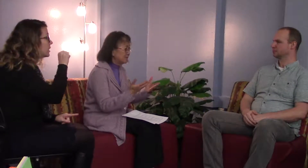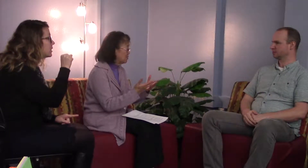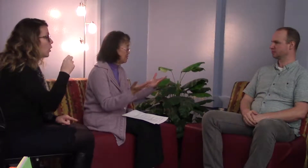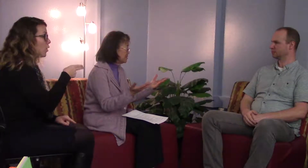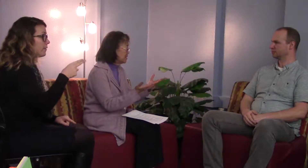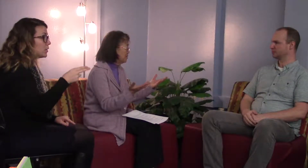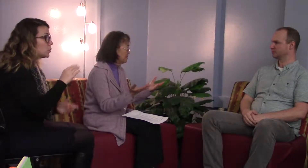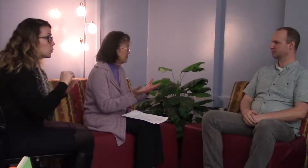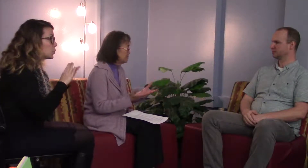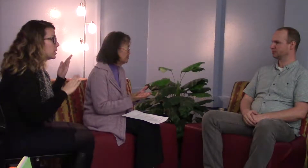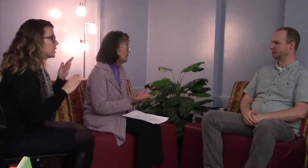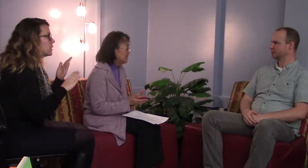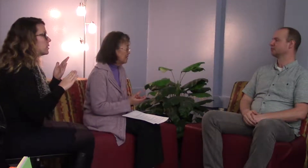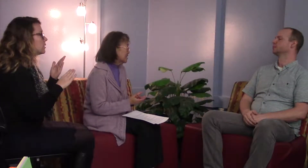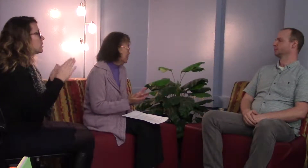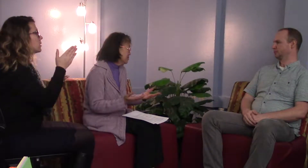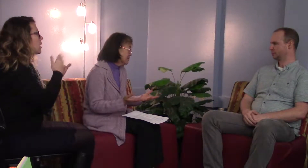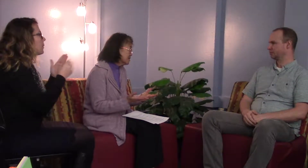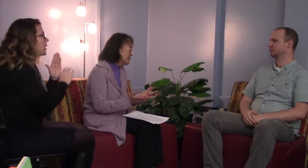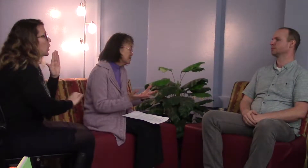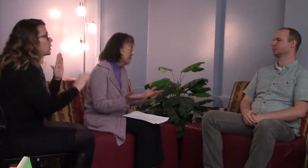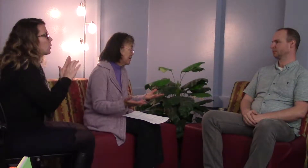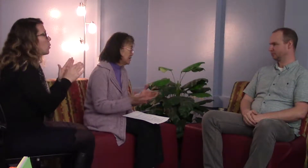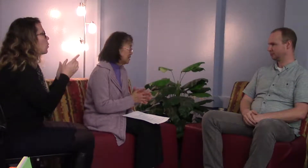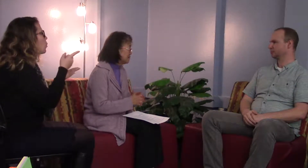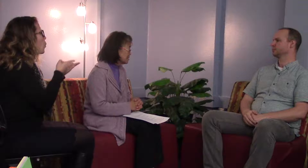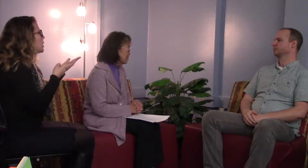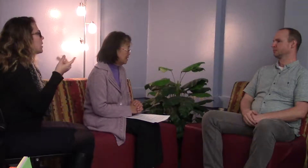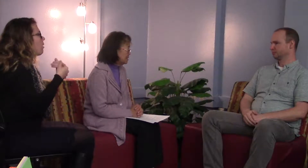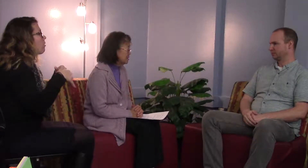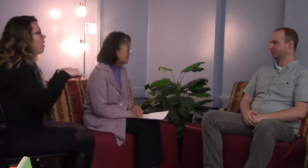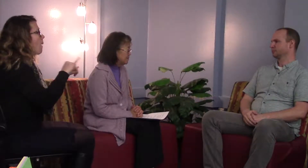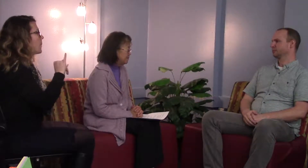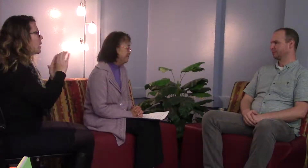some of the common characteristics. Can you demonstrate?